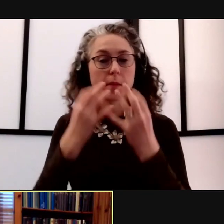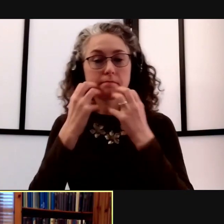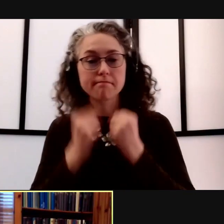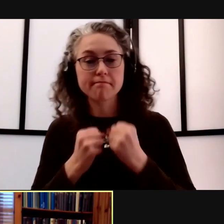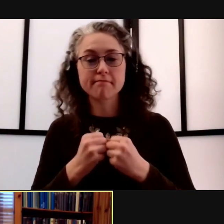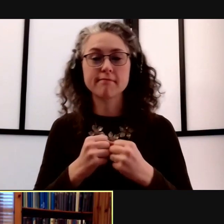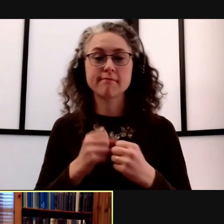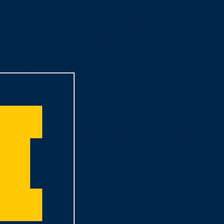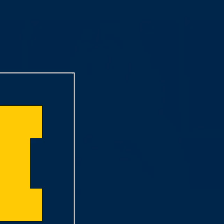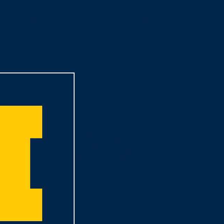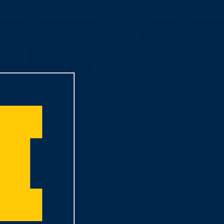Thanks very much.